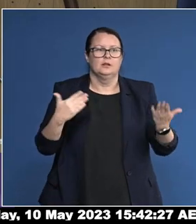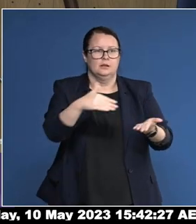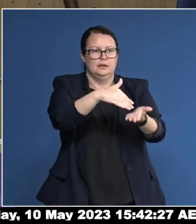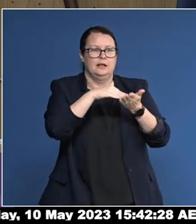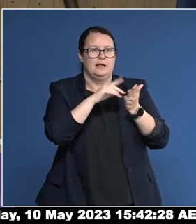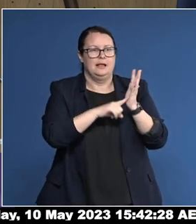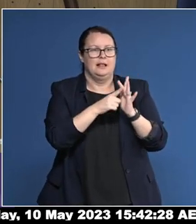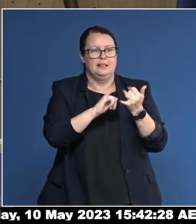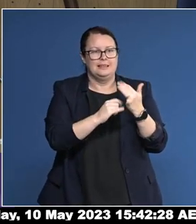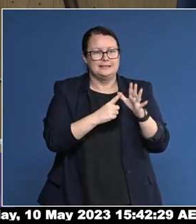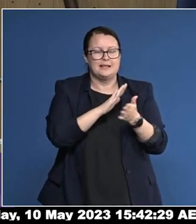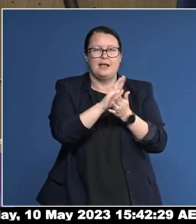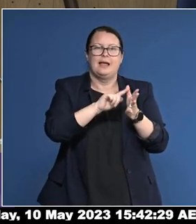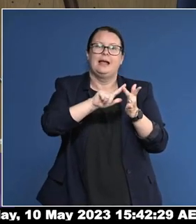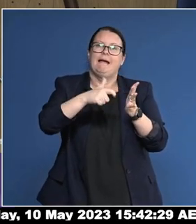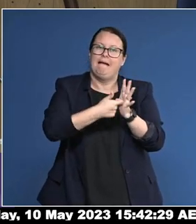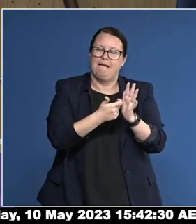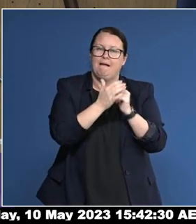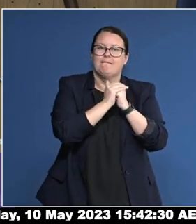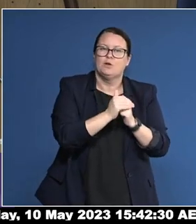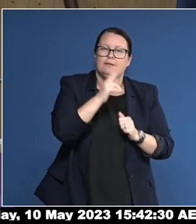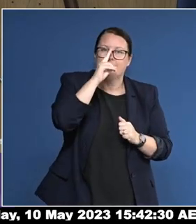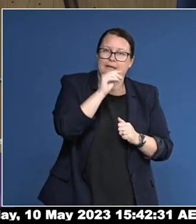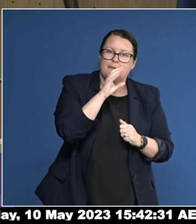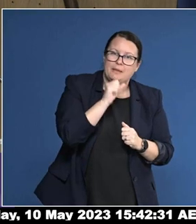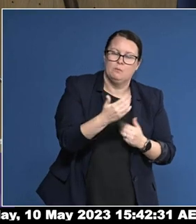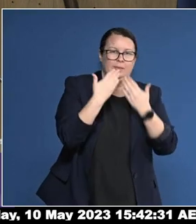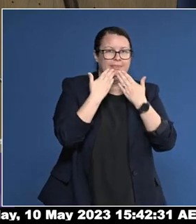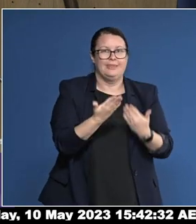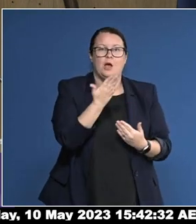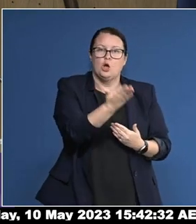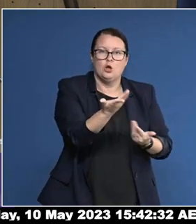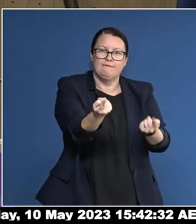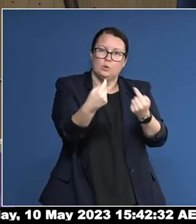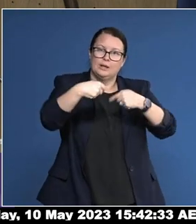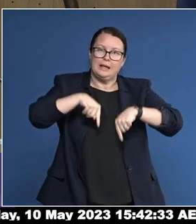men. We thank her for coming to the Royal Commission and providing us with the insight